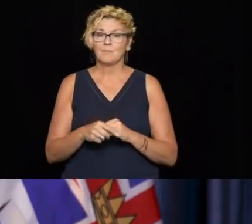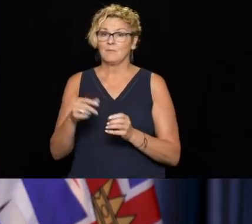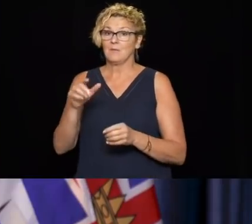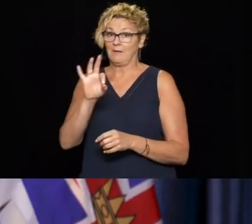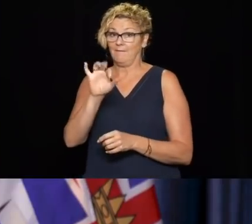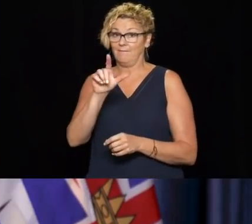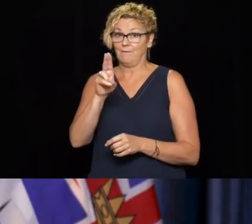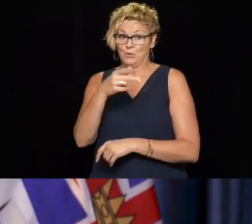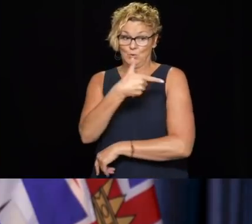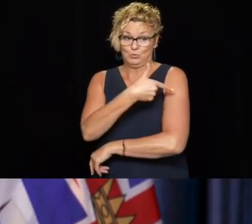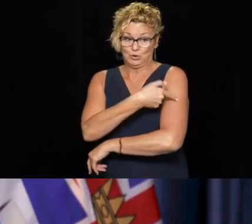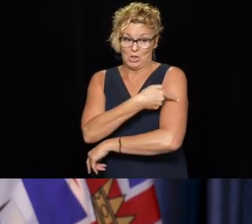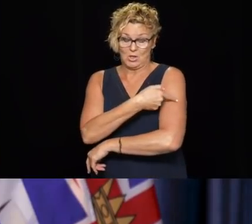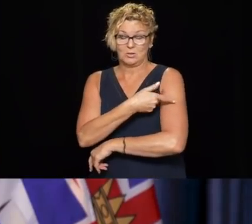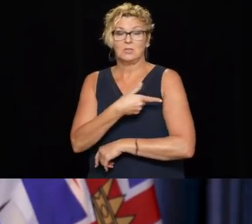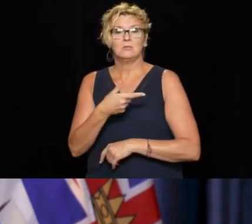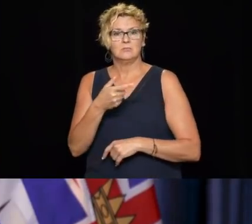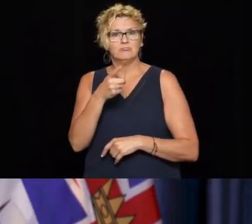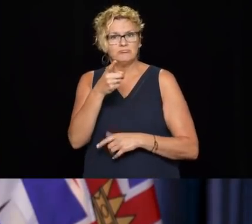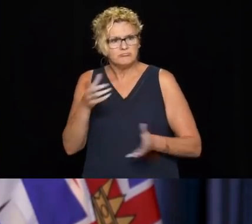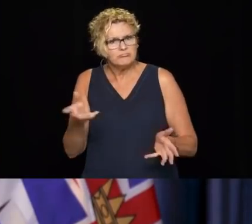In terms of encouraging